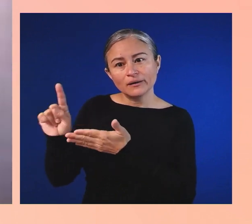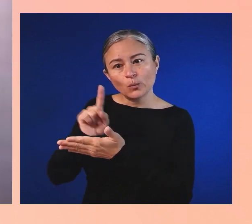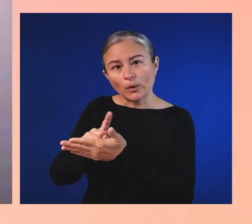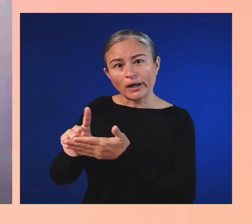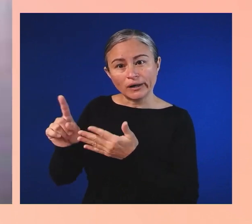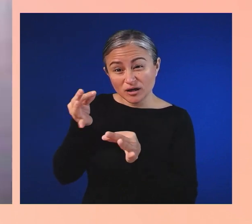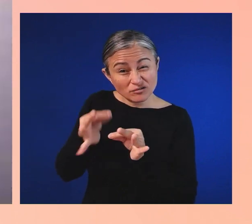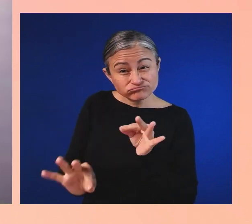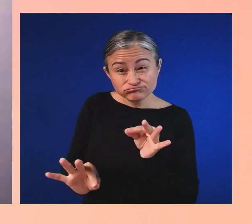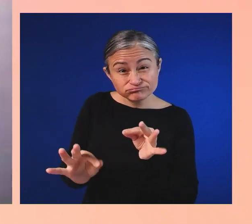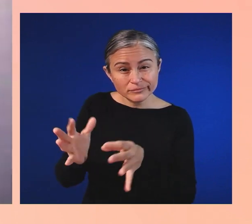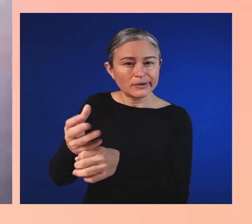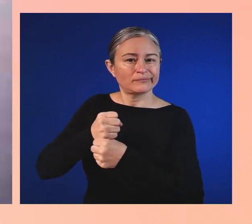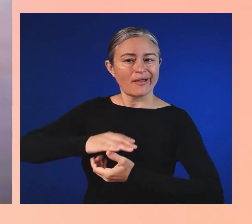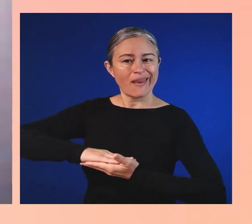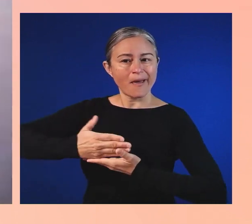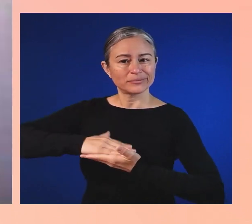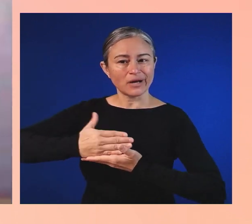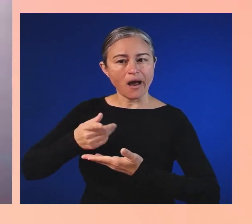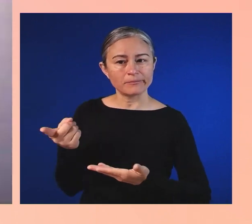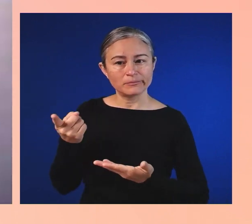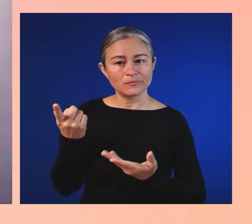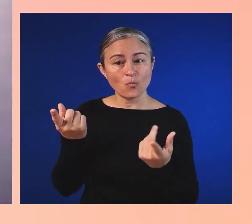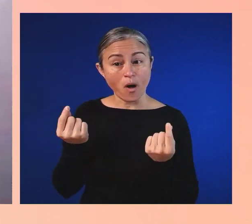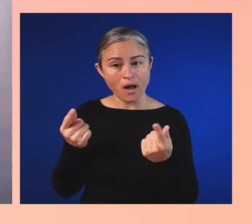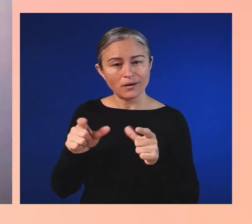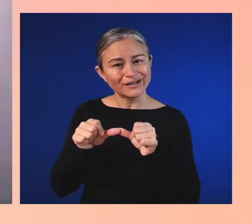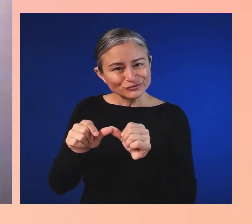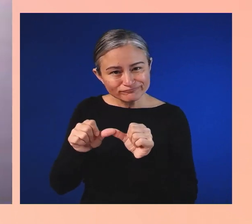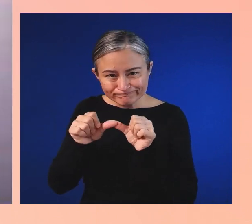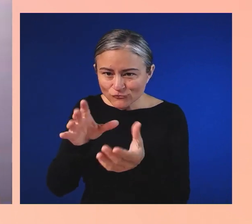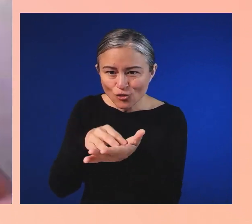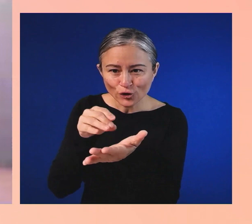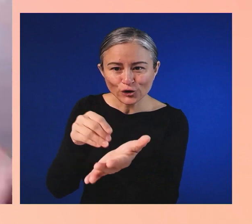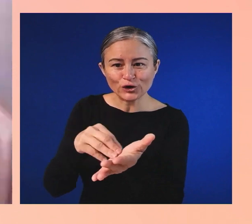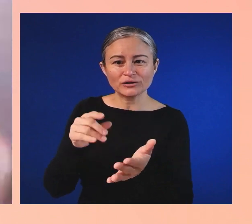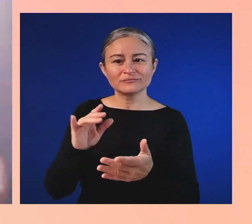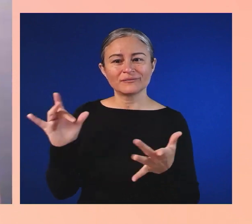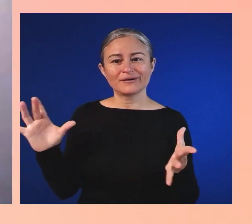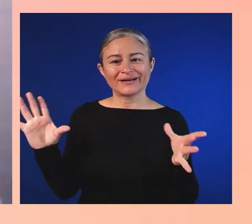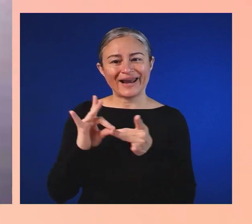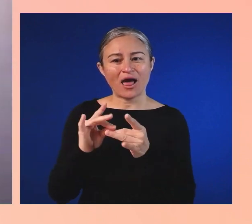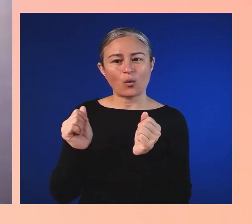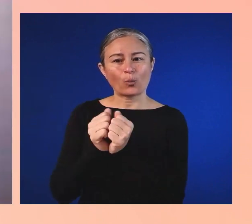so that they can feel connected to their classmates. Think about all of those kids who